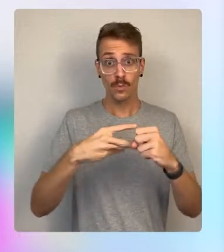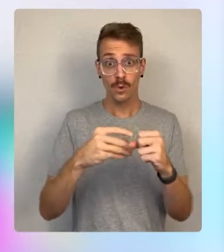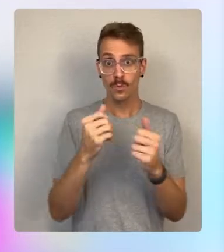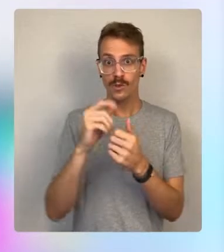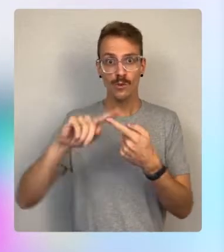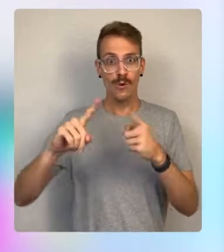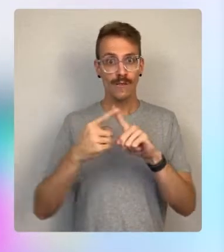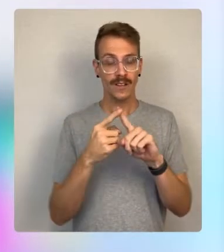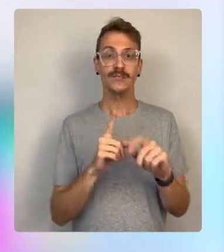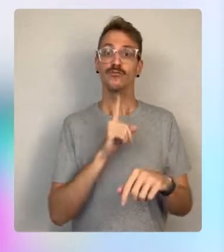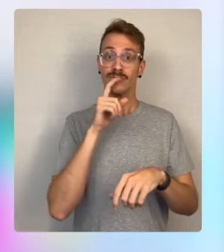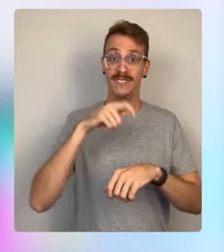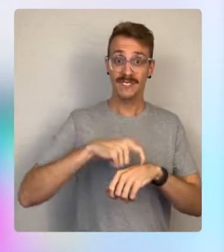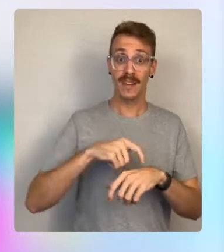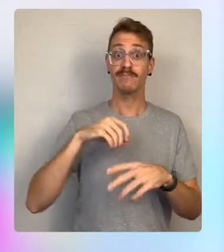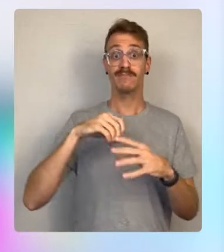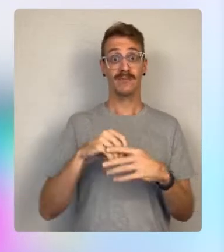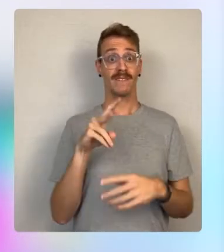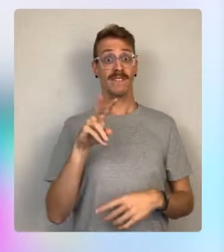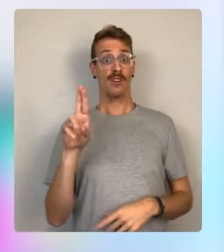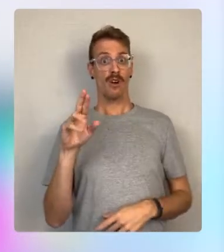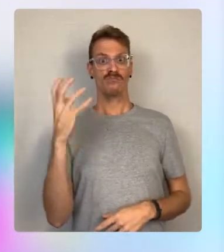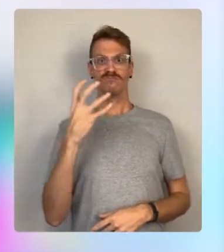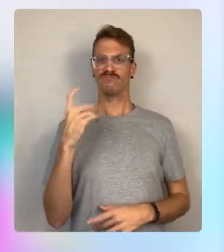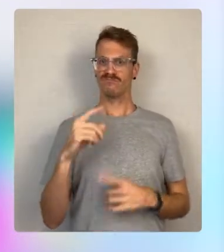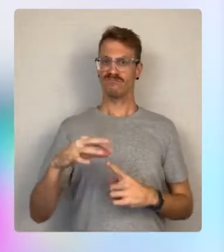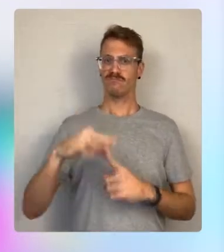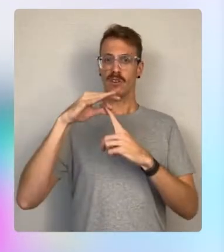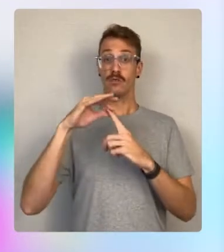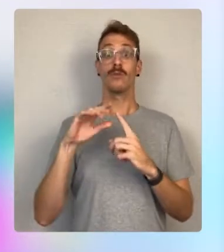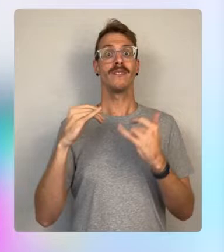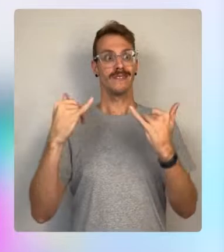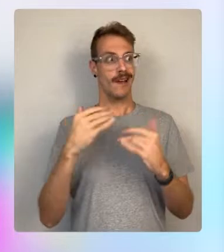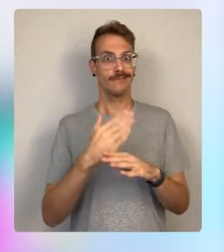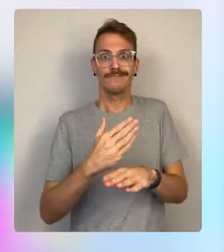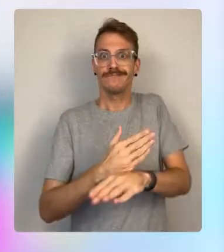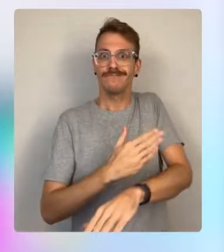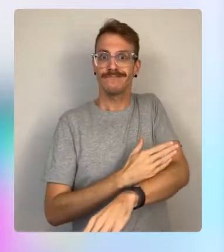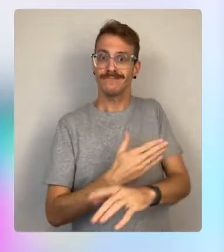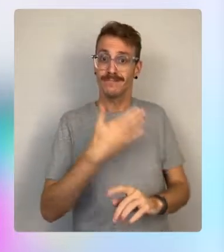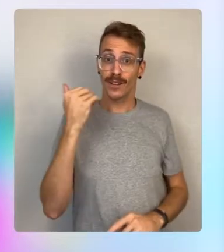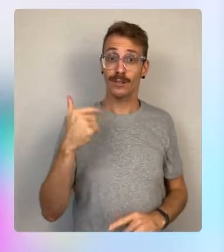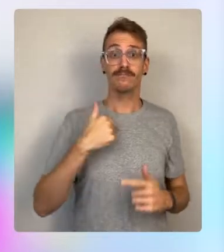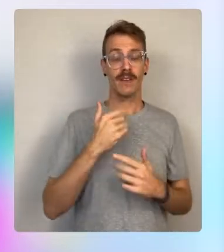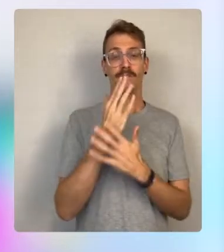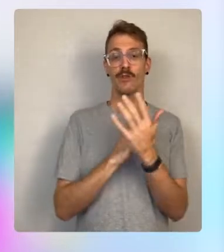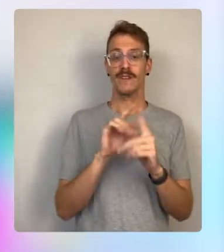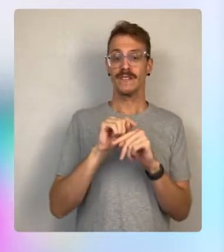in real time, in VR is really special, and it's only getting better. I'm a part of a team that is passionate